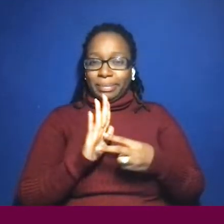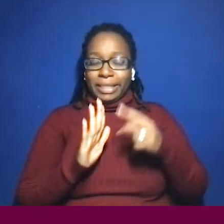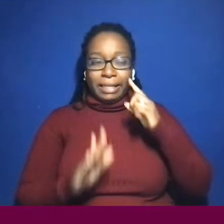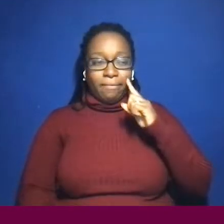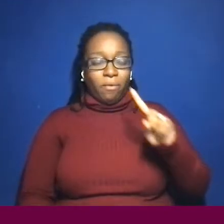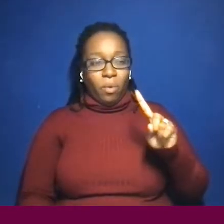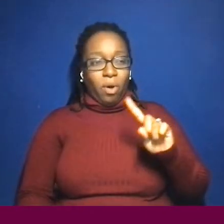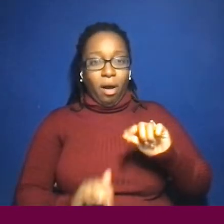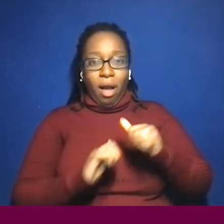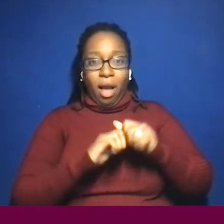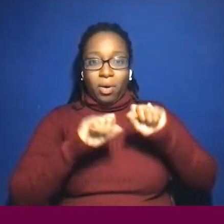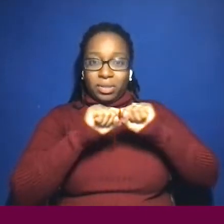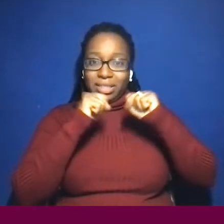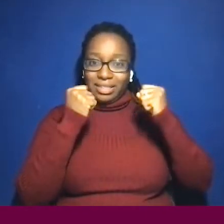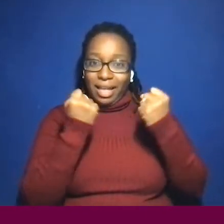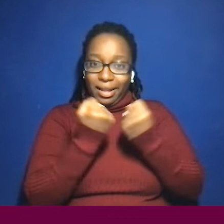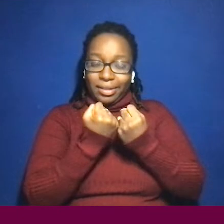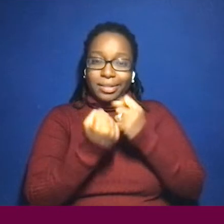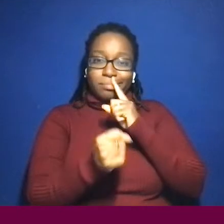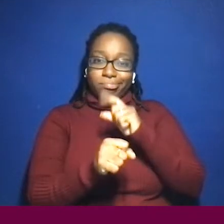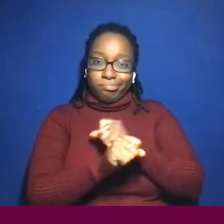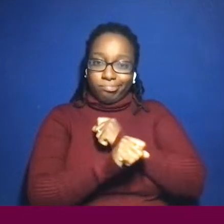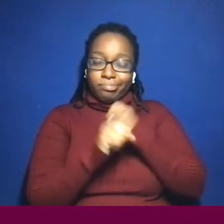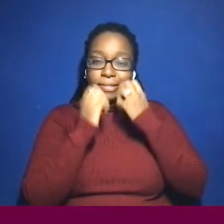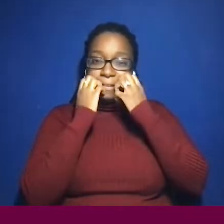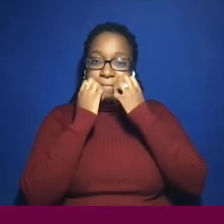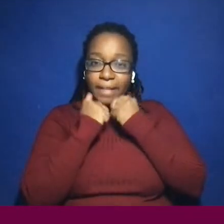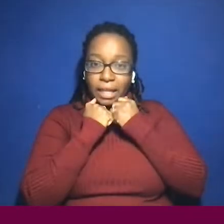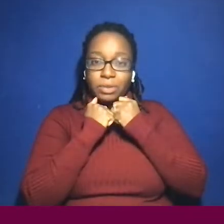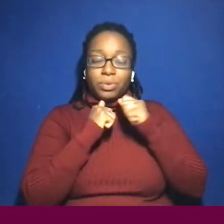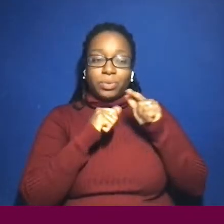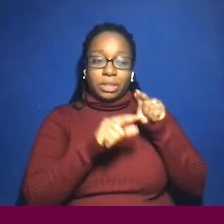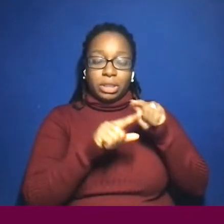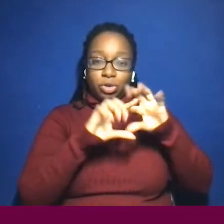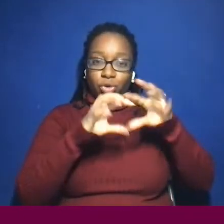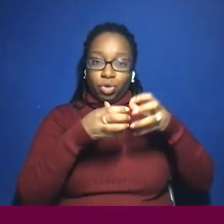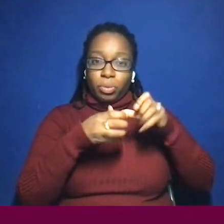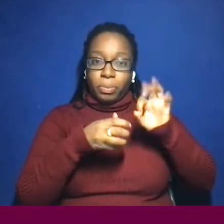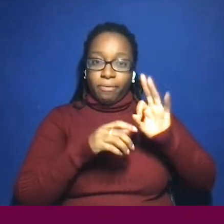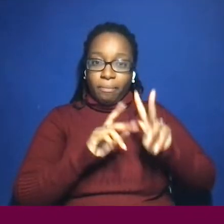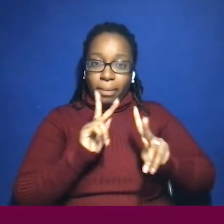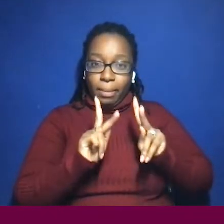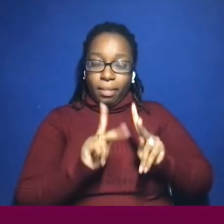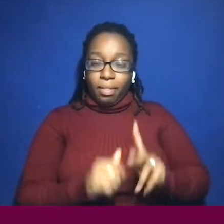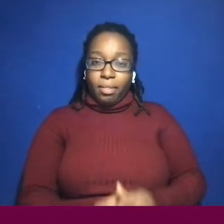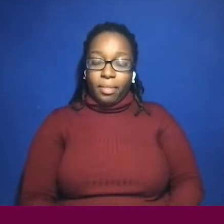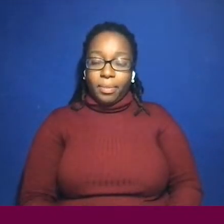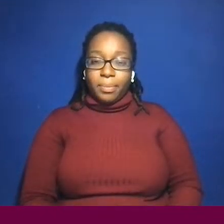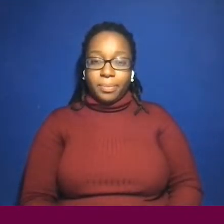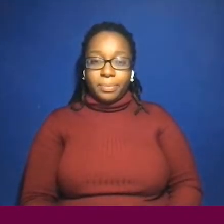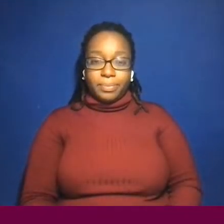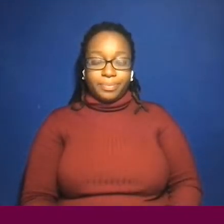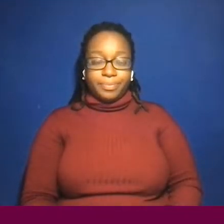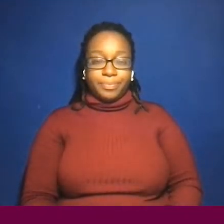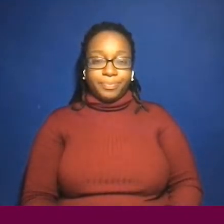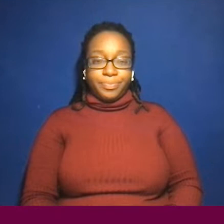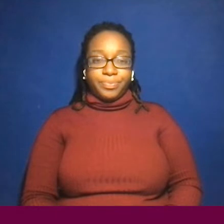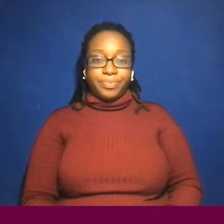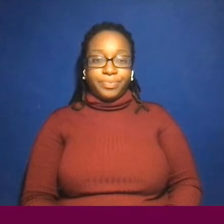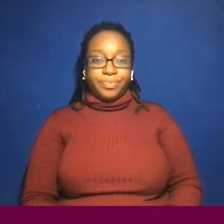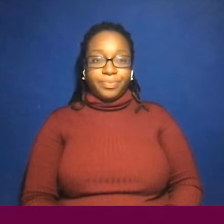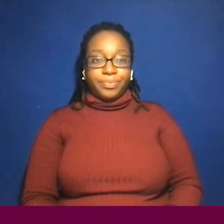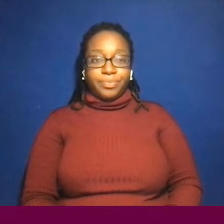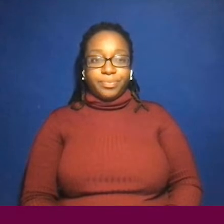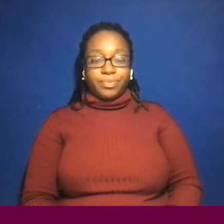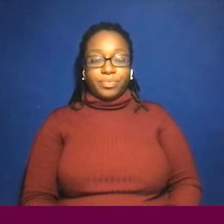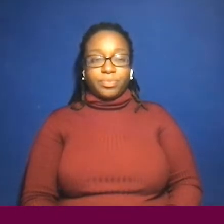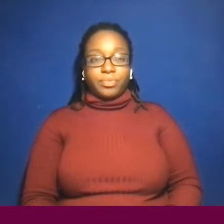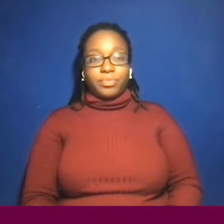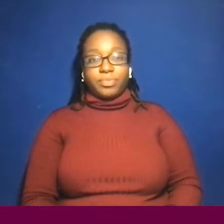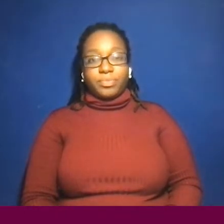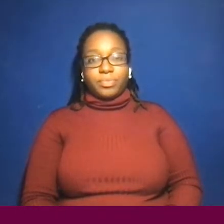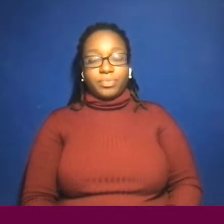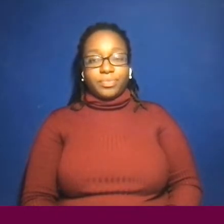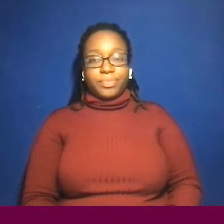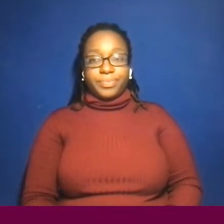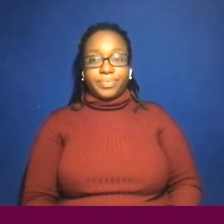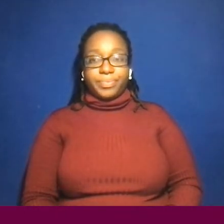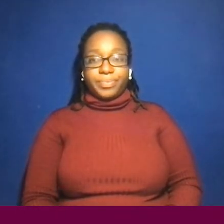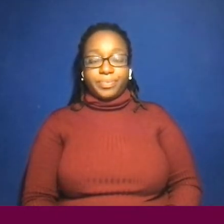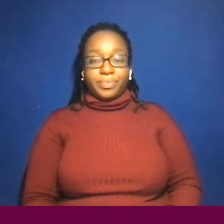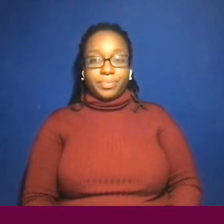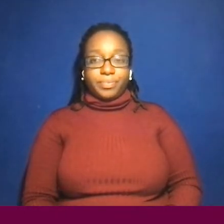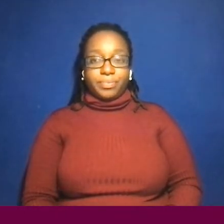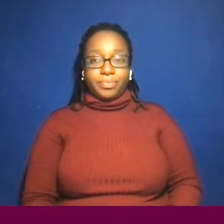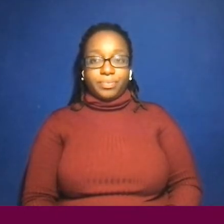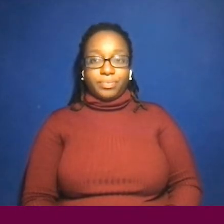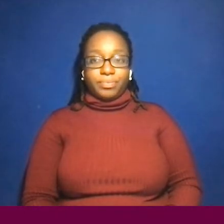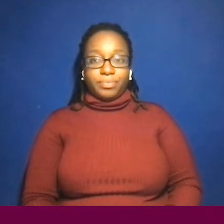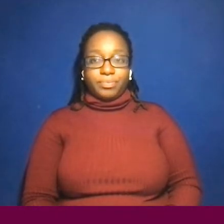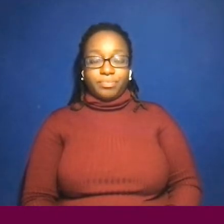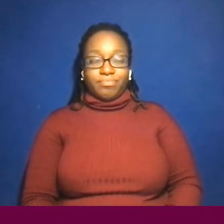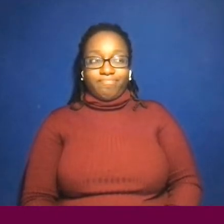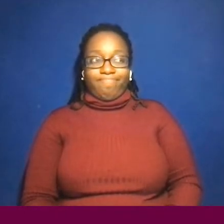how society is valuing these groups of people? And it just feels outrageous to see it happen